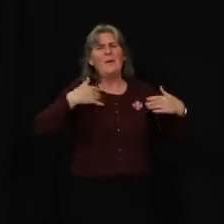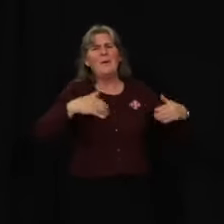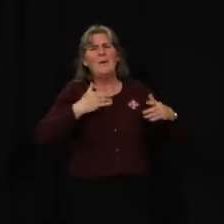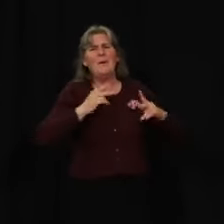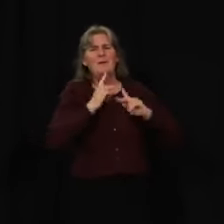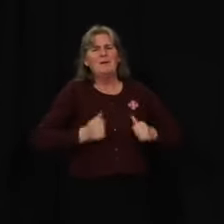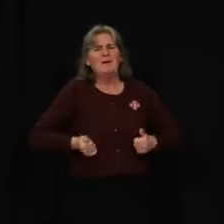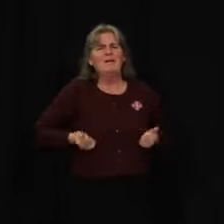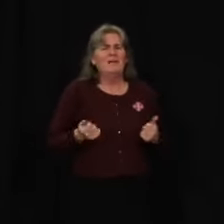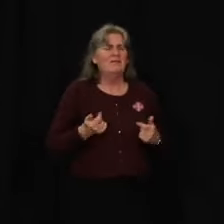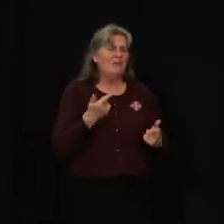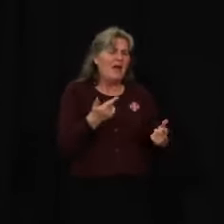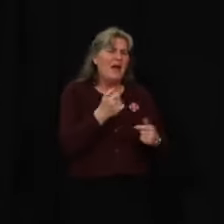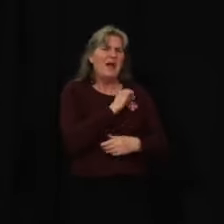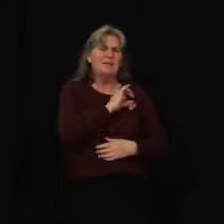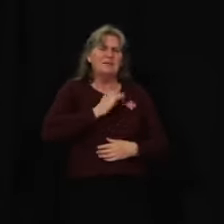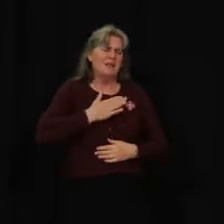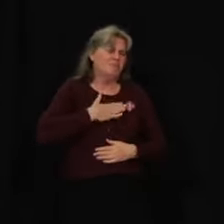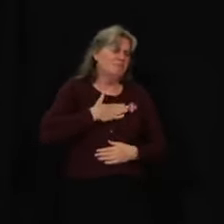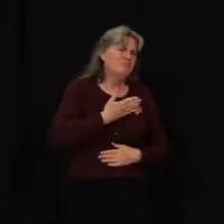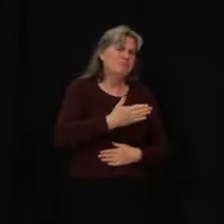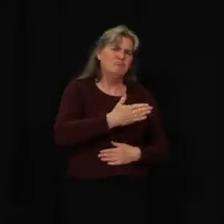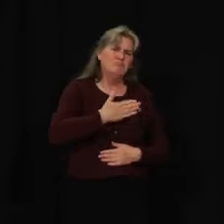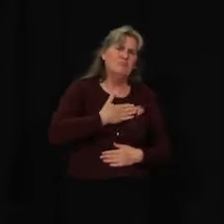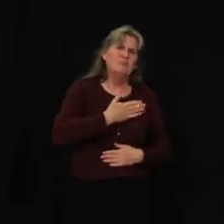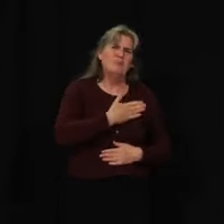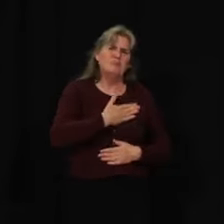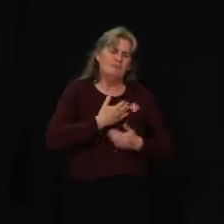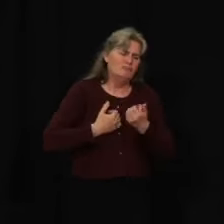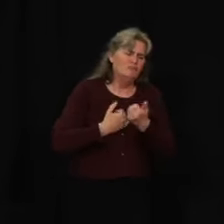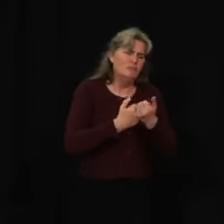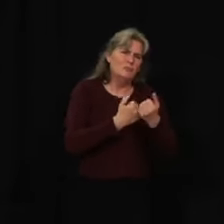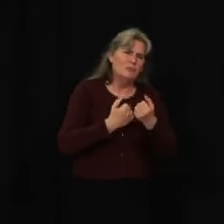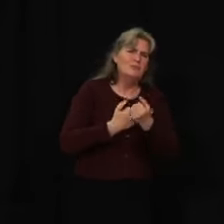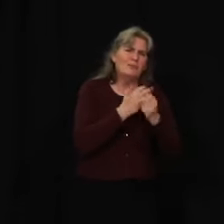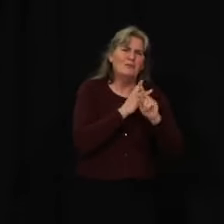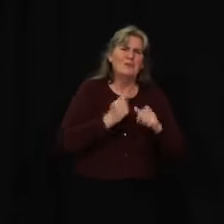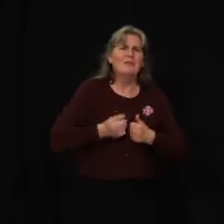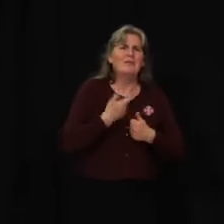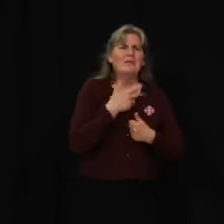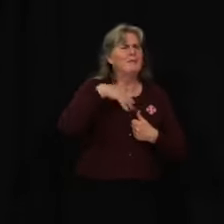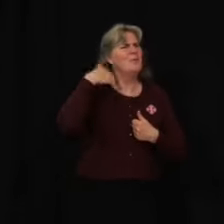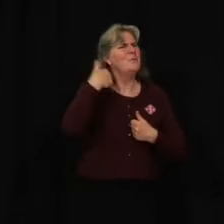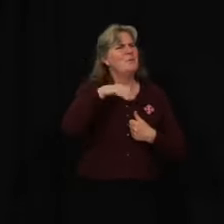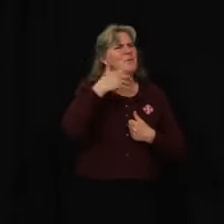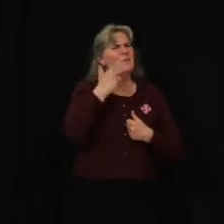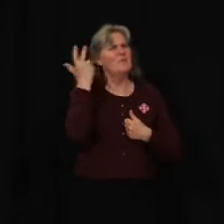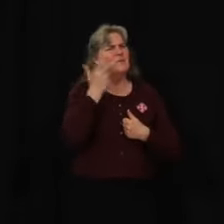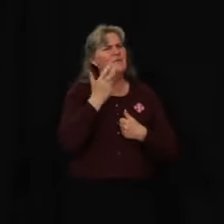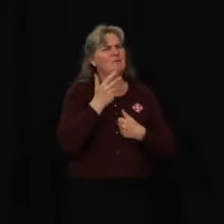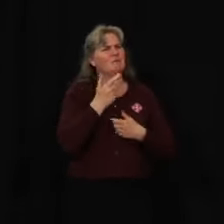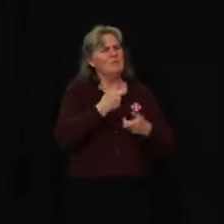prevent the spread of COVID-19. Our approach will be slow and